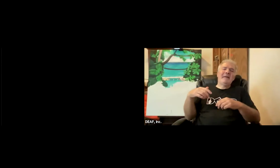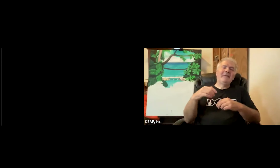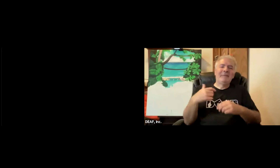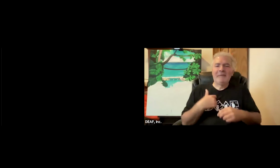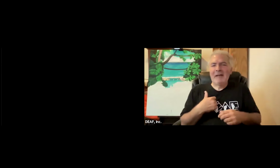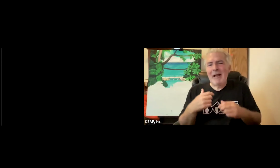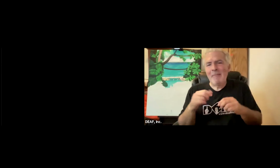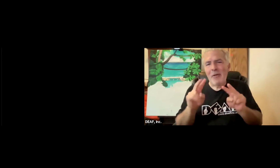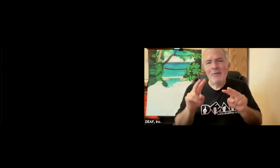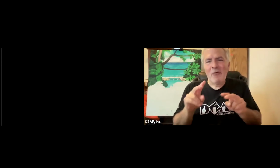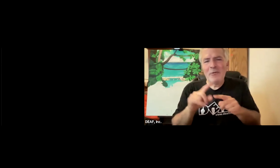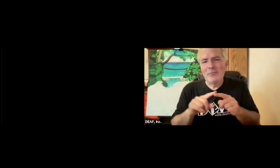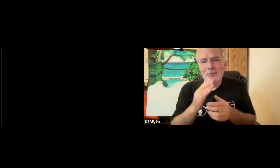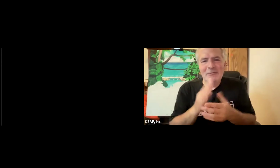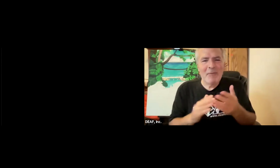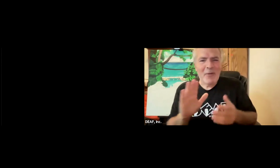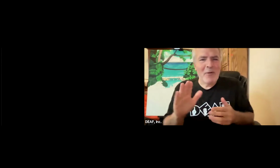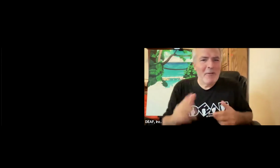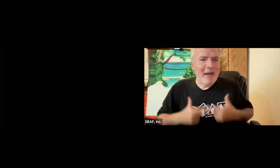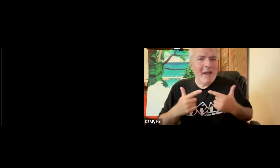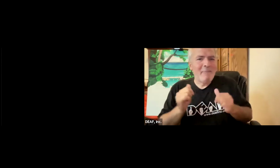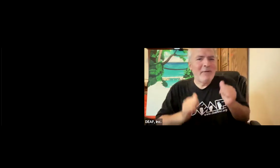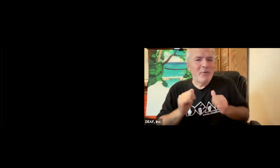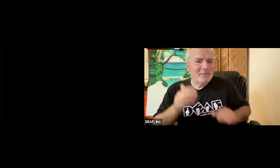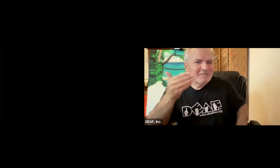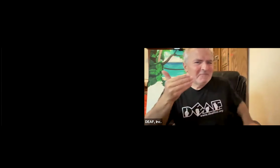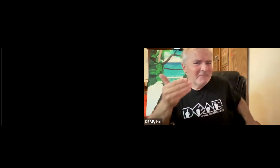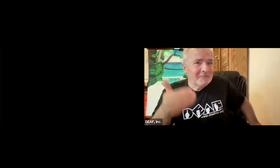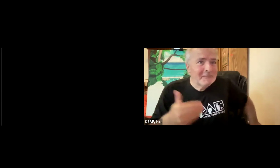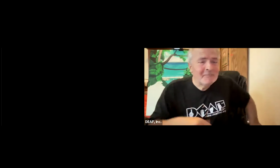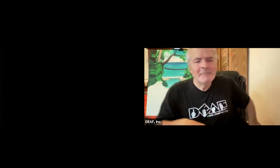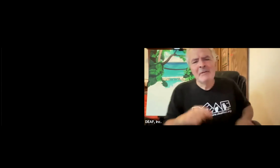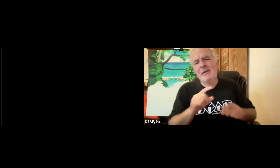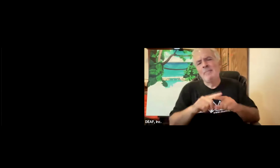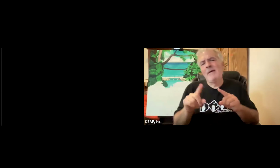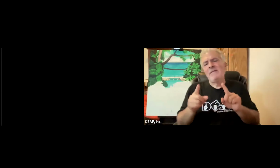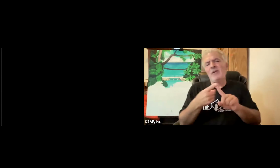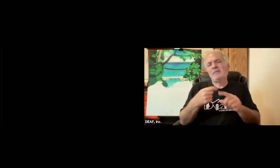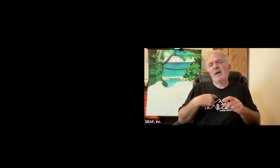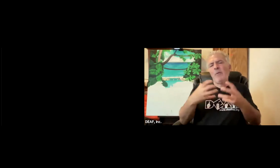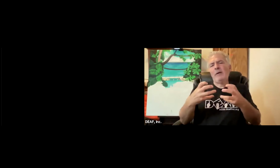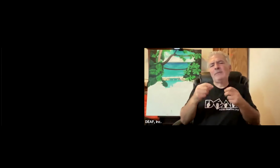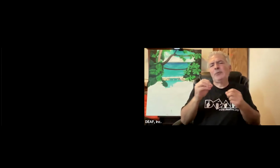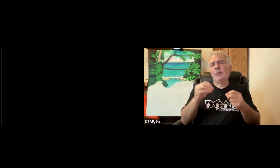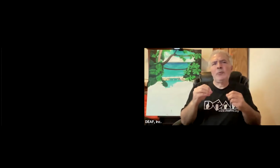Yeah, I can't wait to see the live performances.